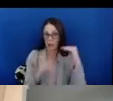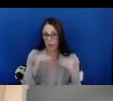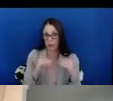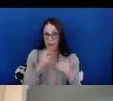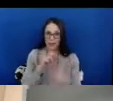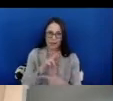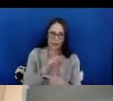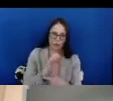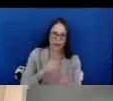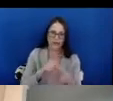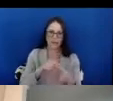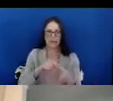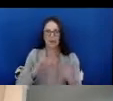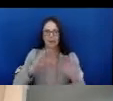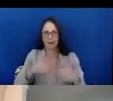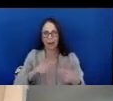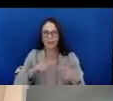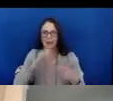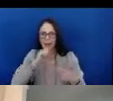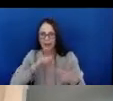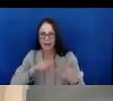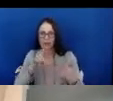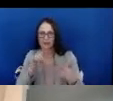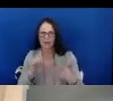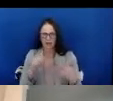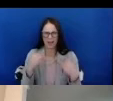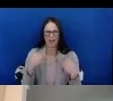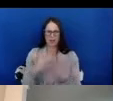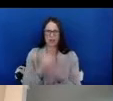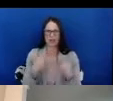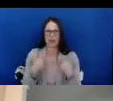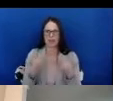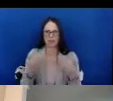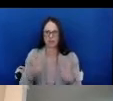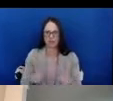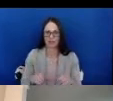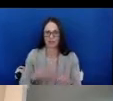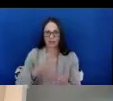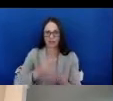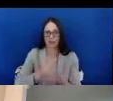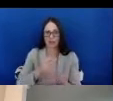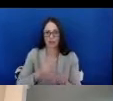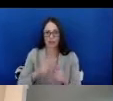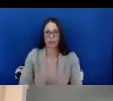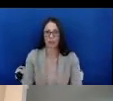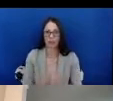class, age, or disability deserve to have a chance for triage to life sustaining treatment.